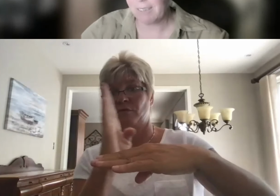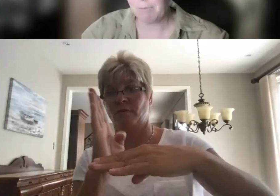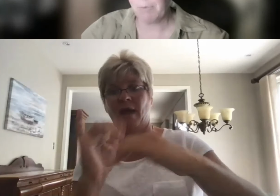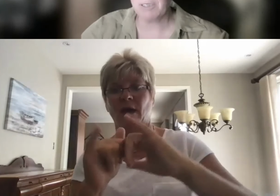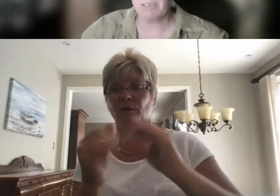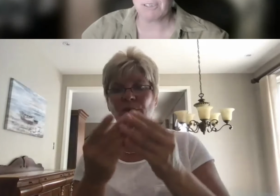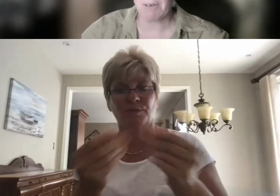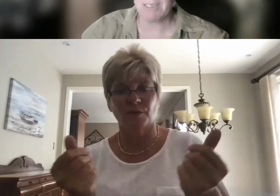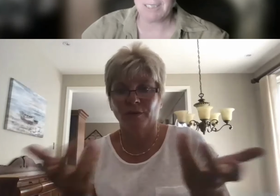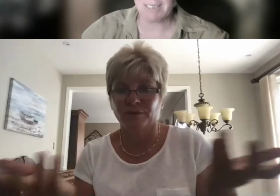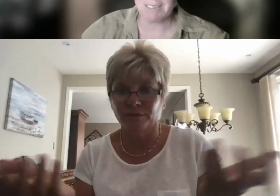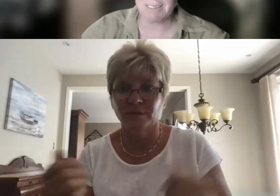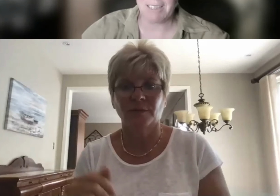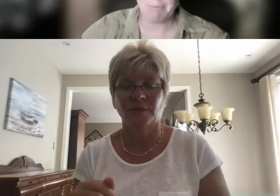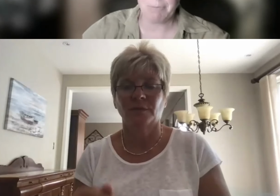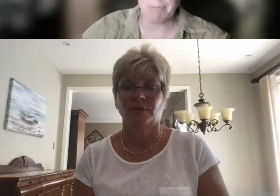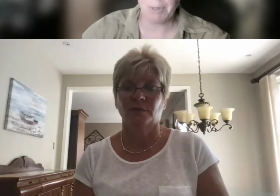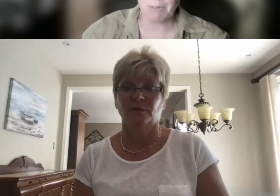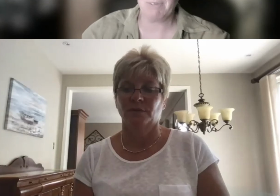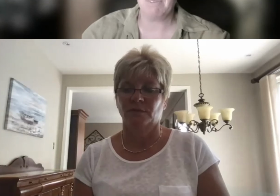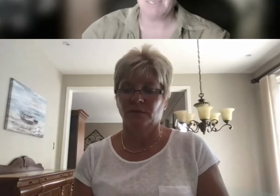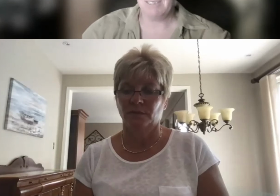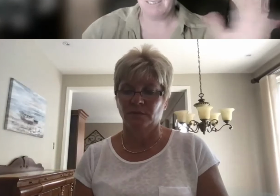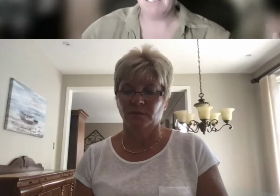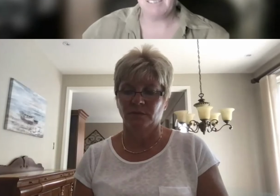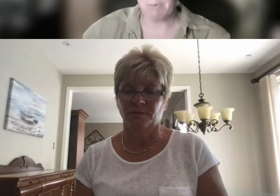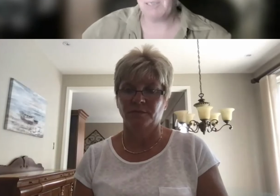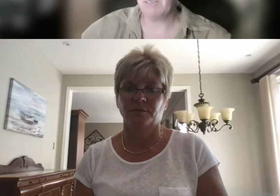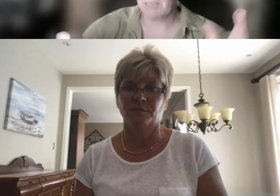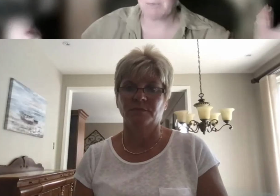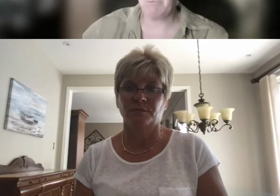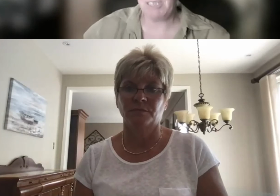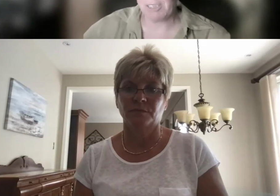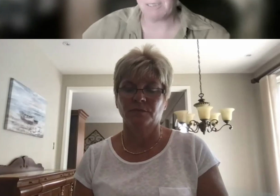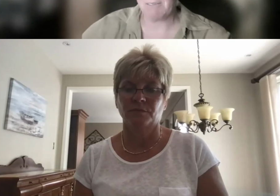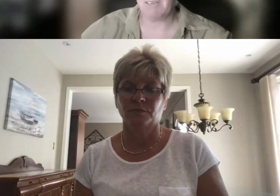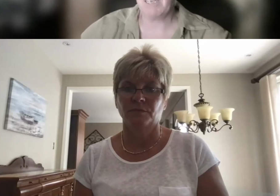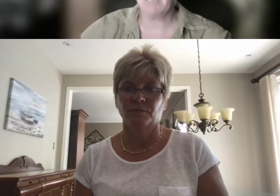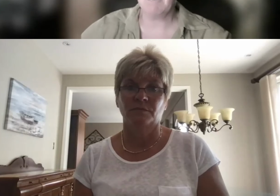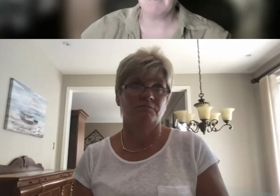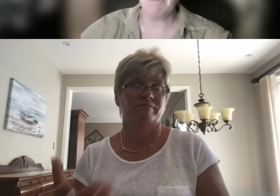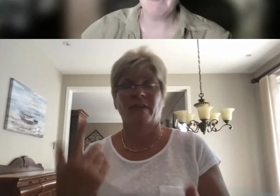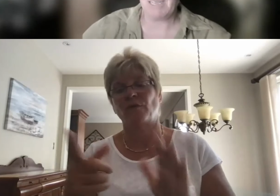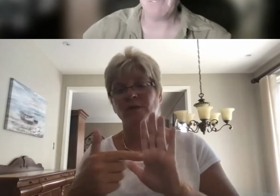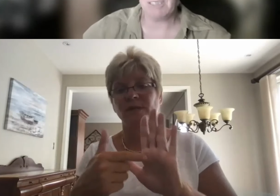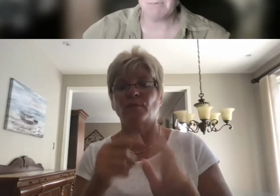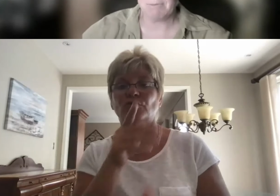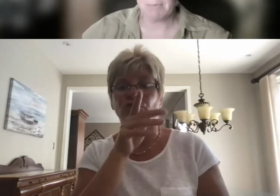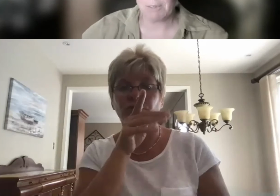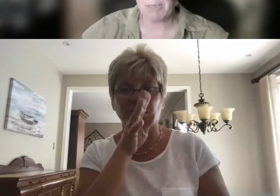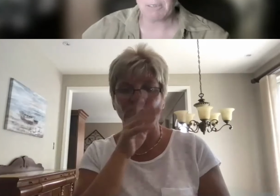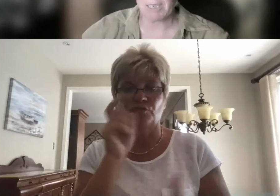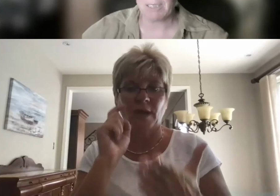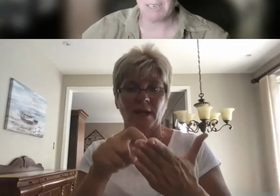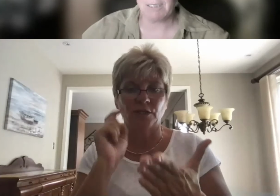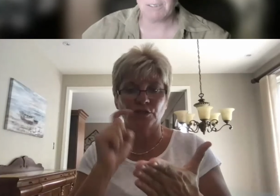the more you're struggling with whether it's having speech recognized,